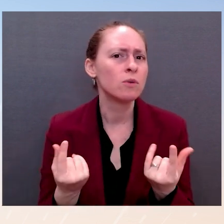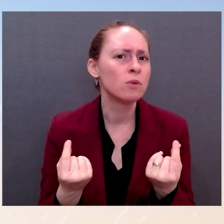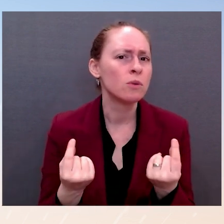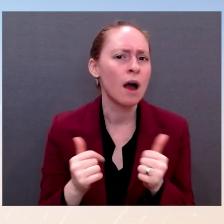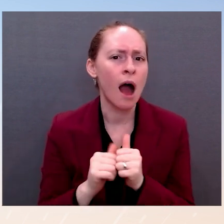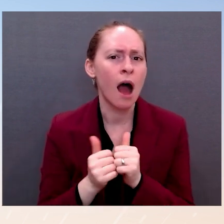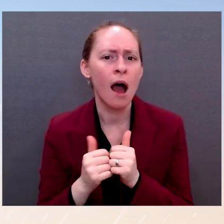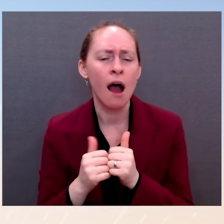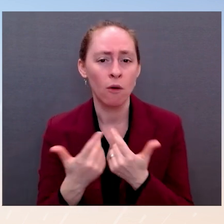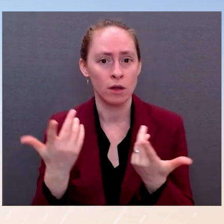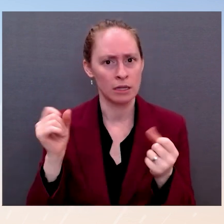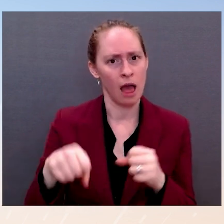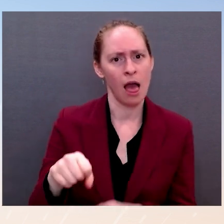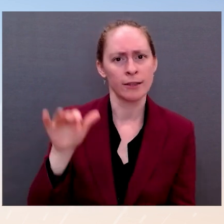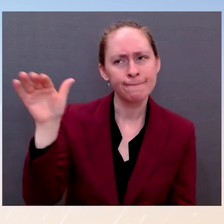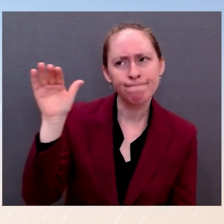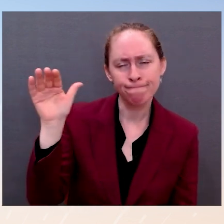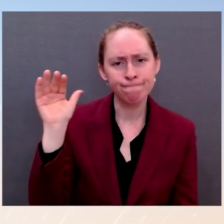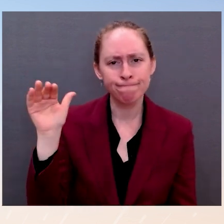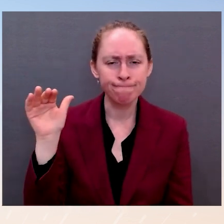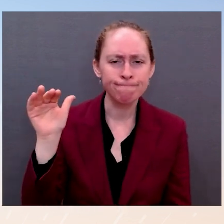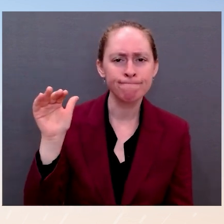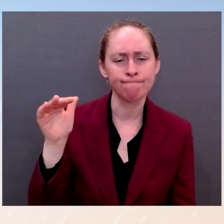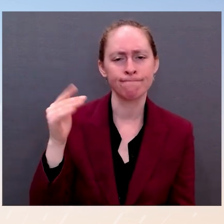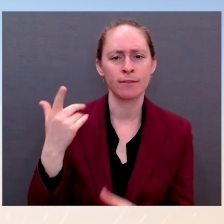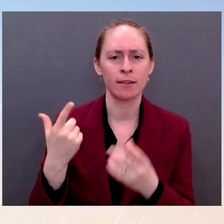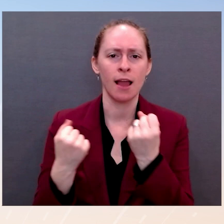and that is really being their own advocates for their health